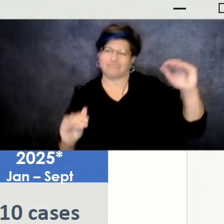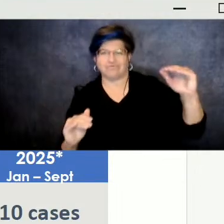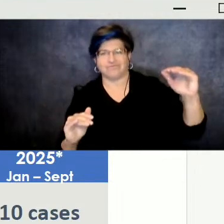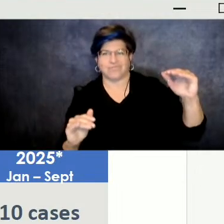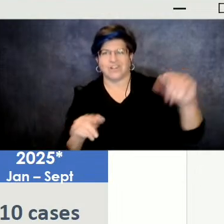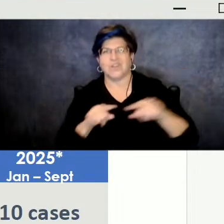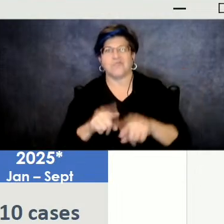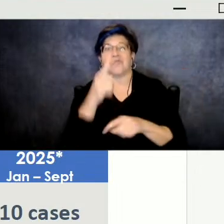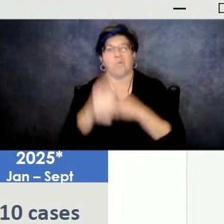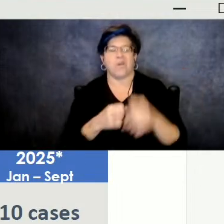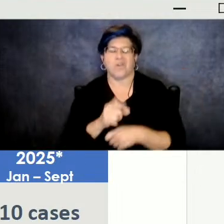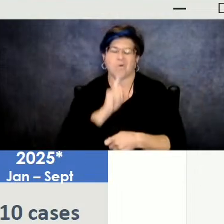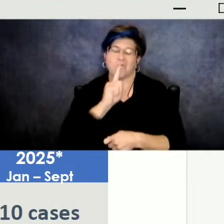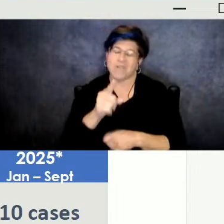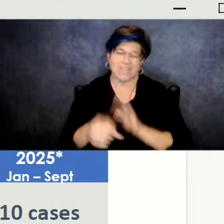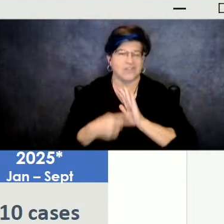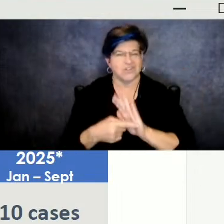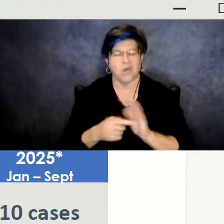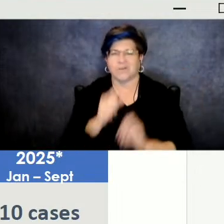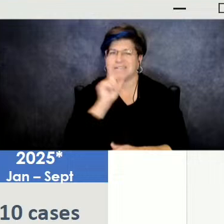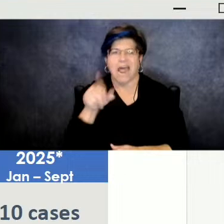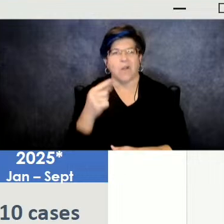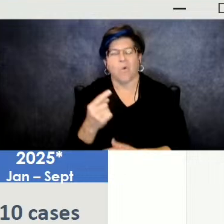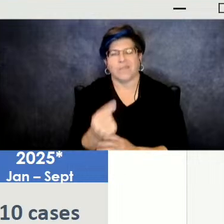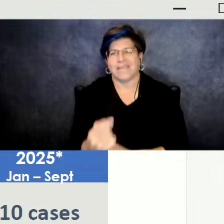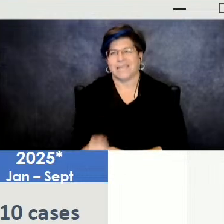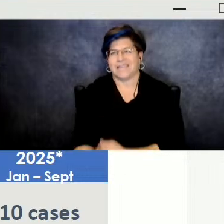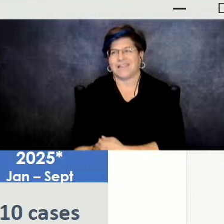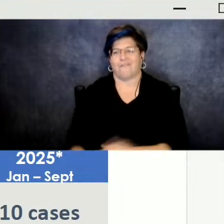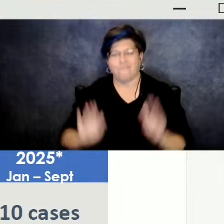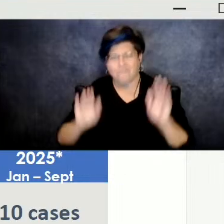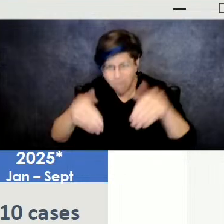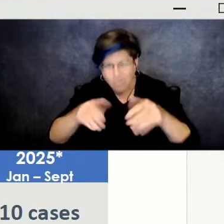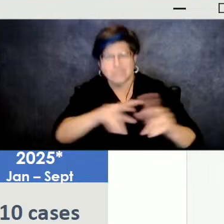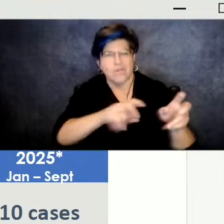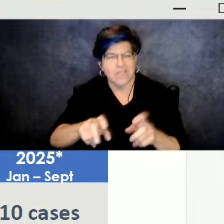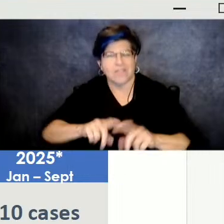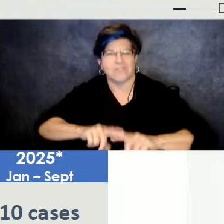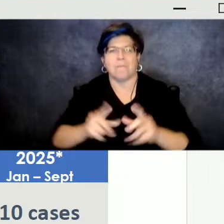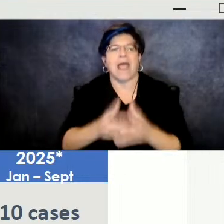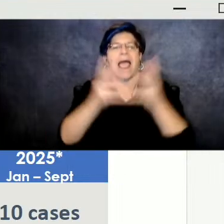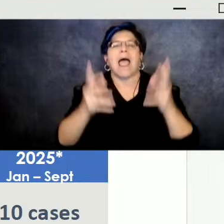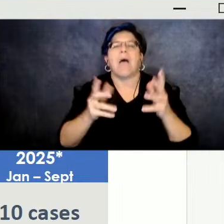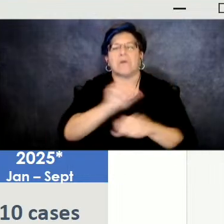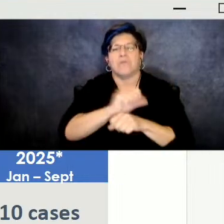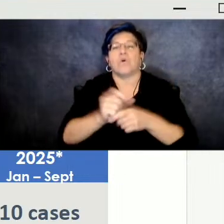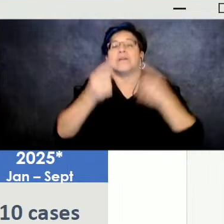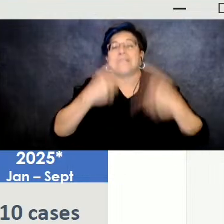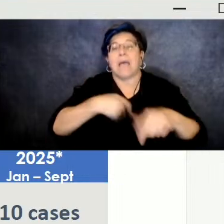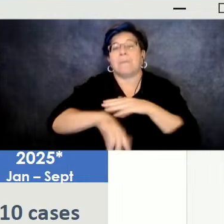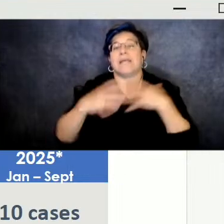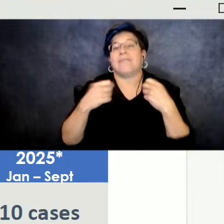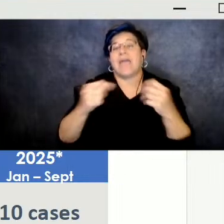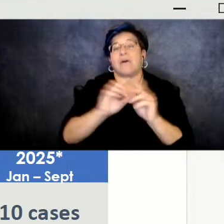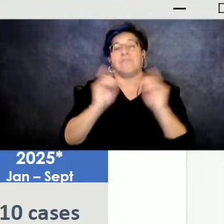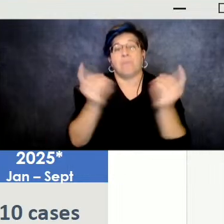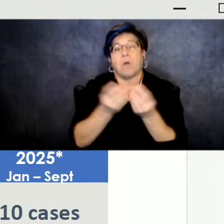WERE ONLY TEN CASES. AND SO THAT KIND OF IMPROVEMENT OVER JUST A YEAR REALLY IS A